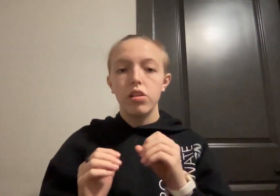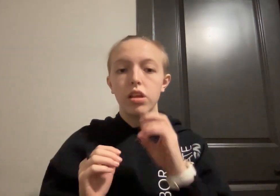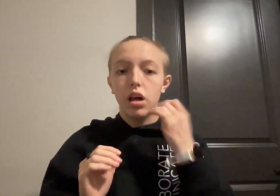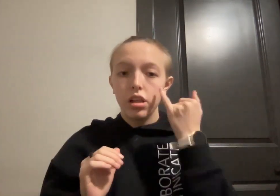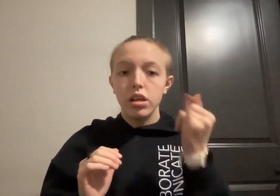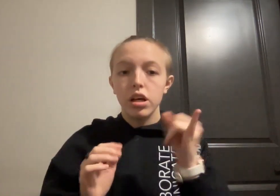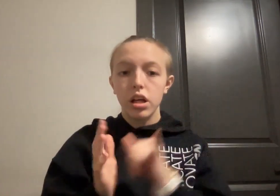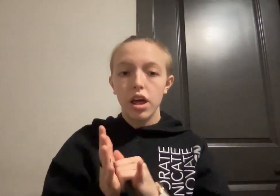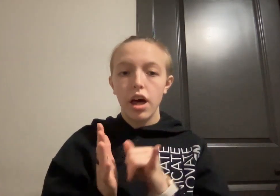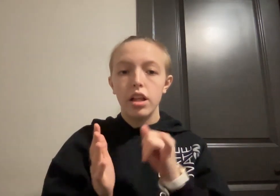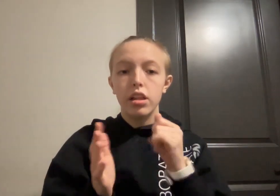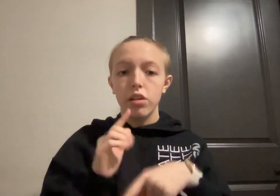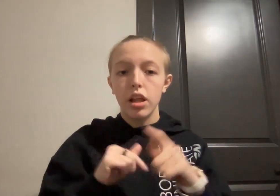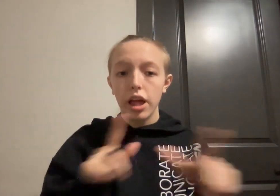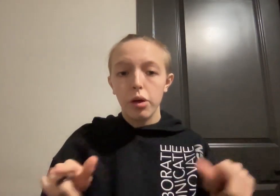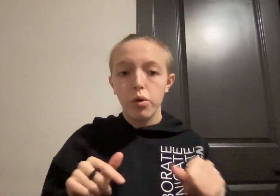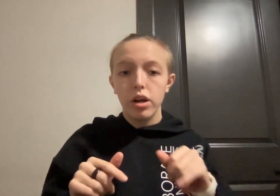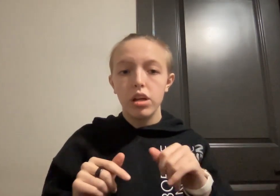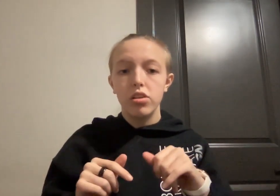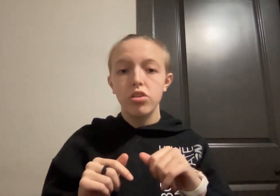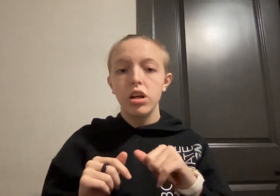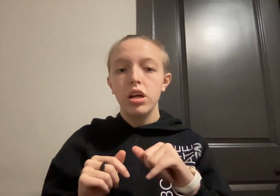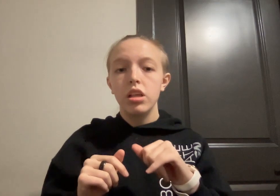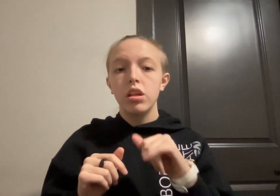the idea that sign languages